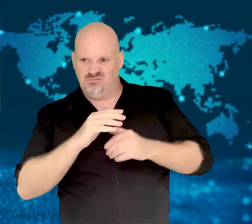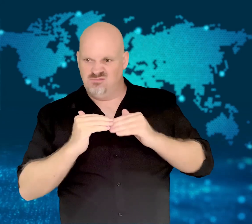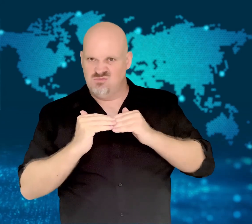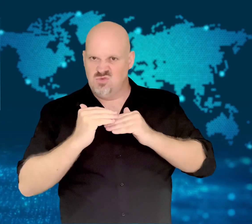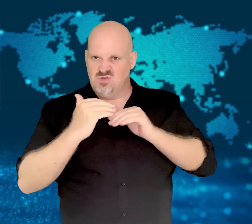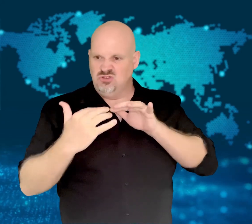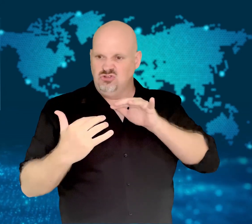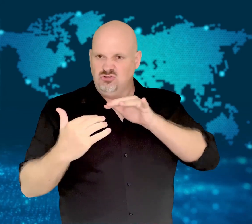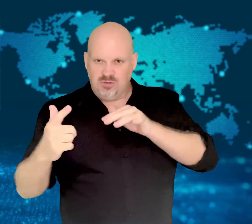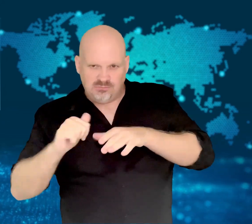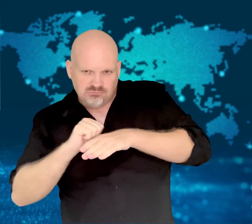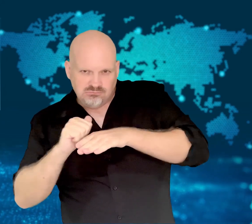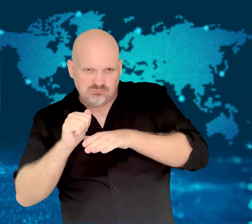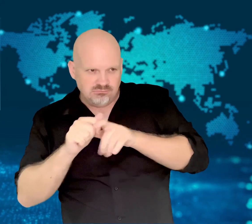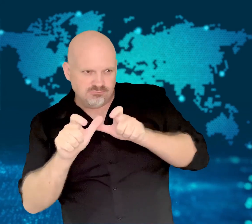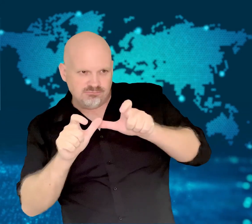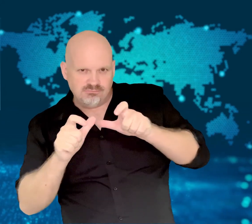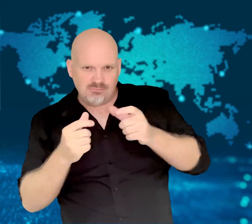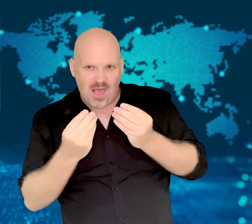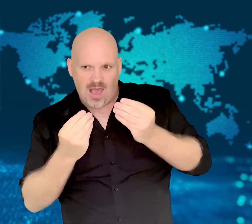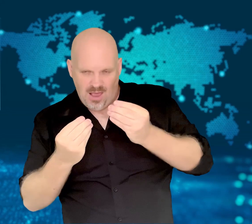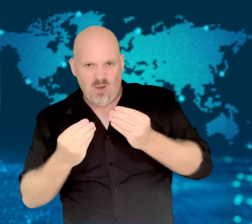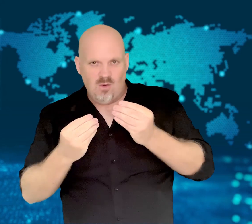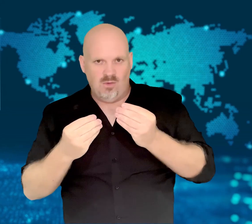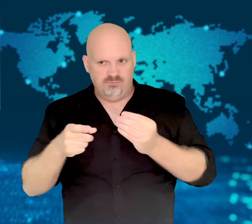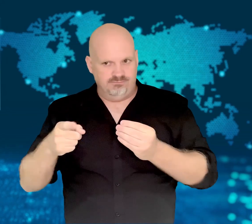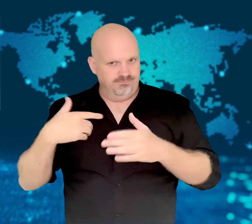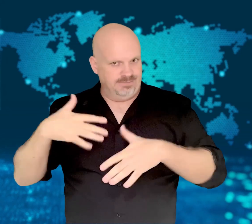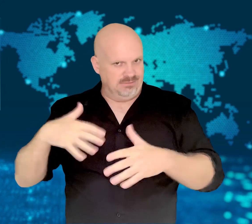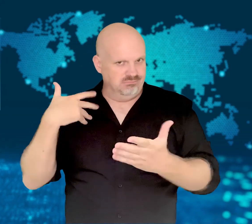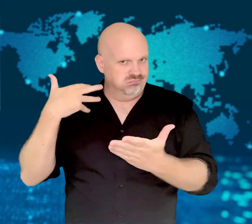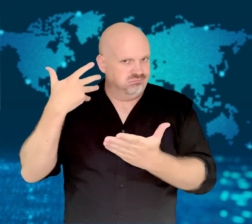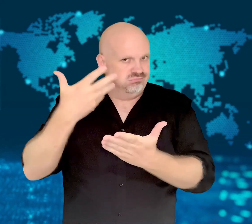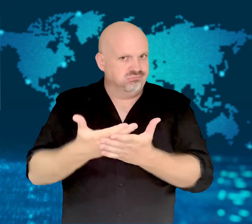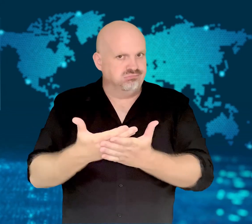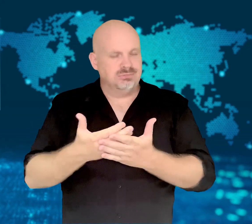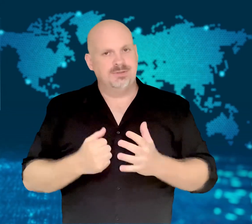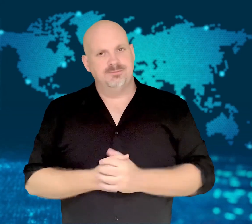exercises that could counter the North's growing threats.